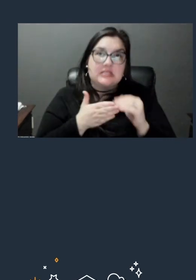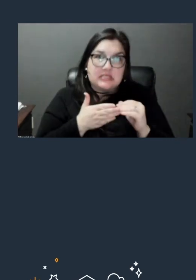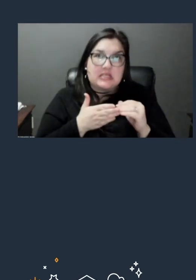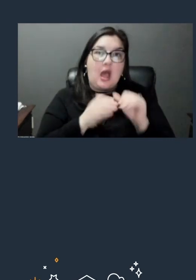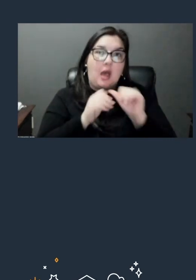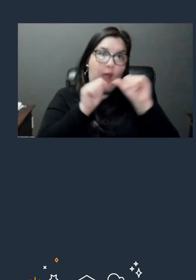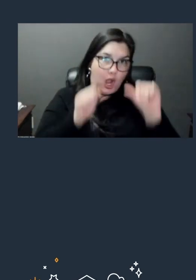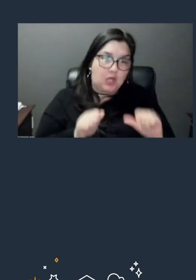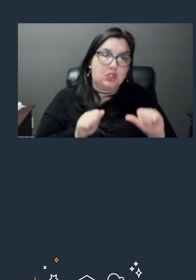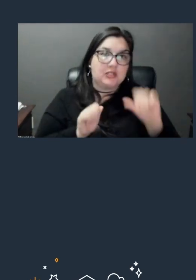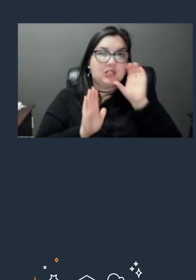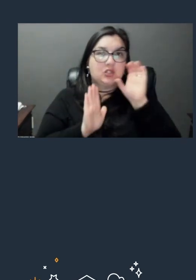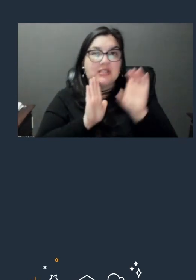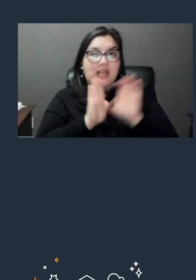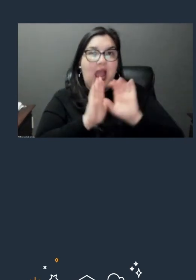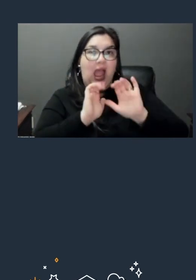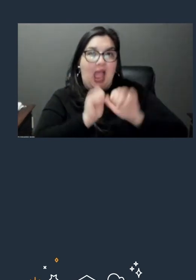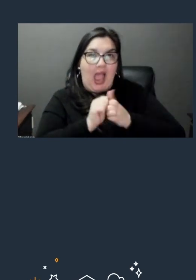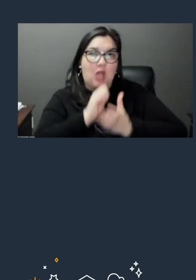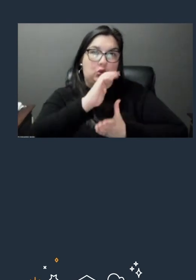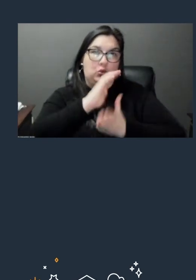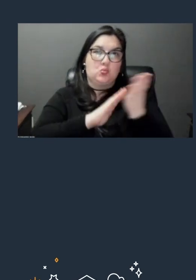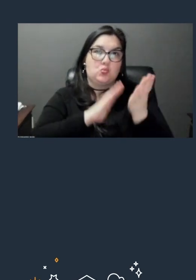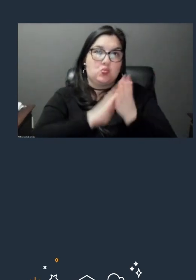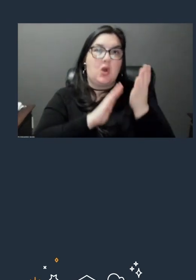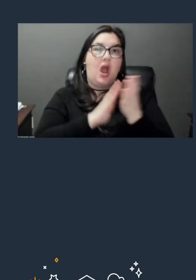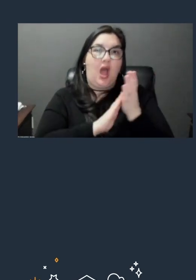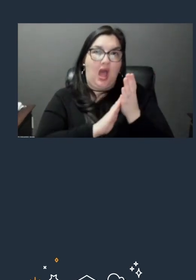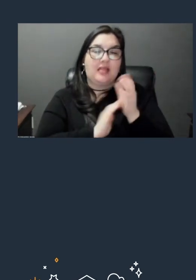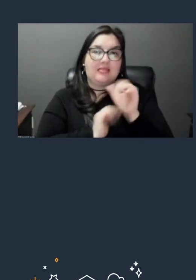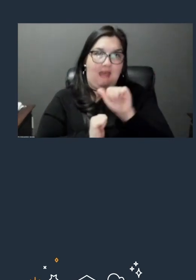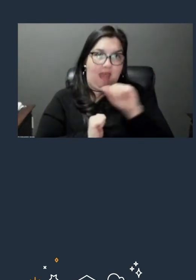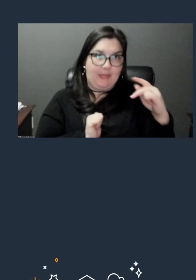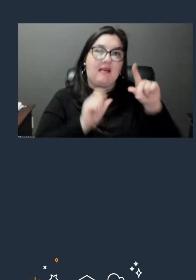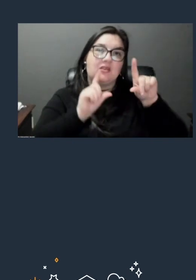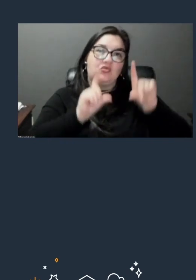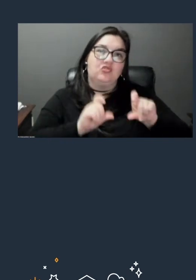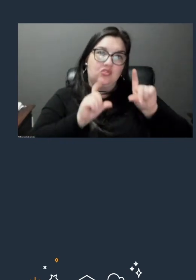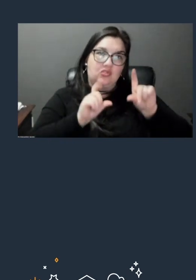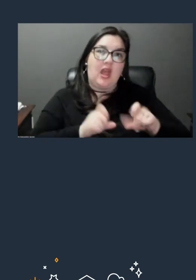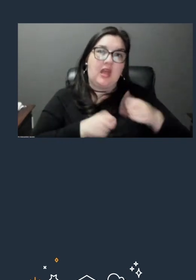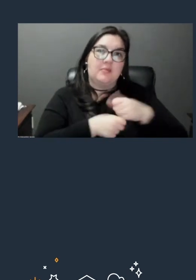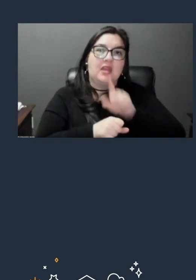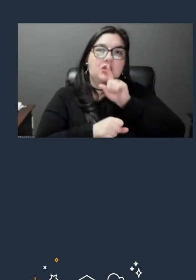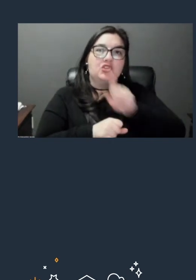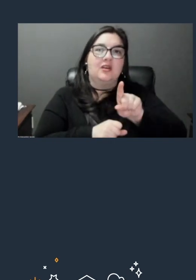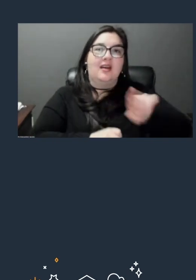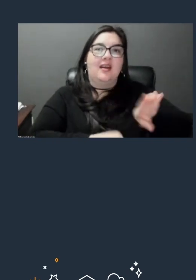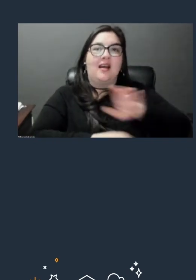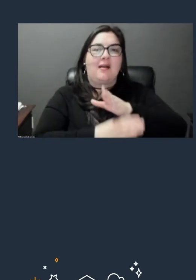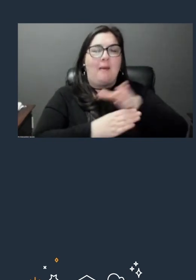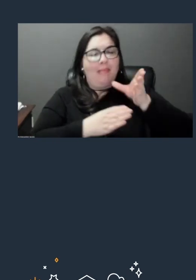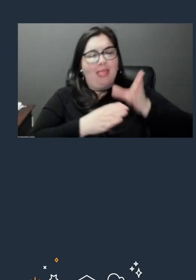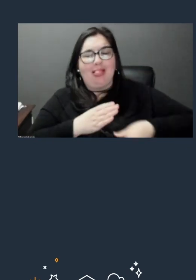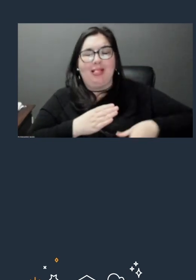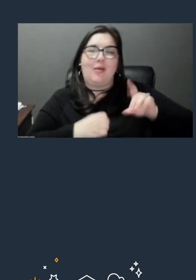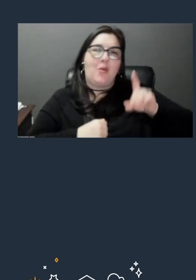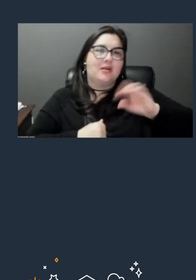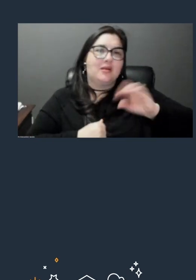on how you can run those data validation tests to be completely assured that, okay, if a DR scenario arrives,